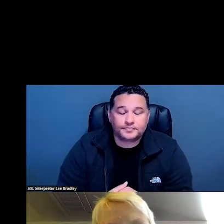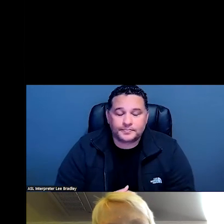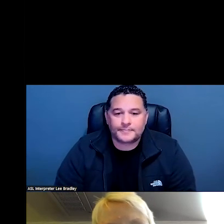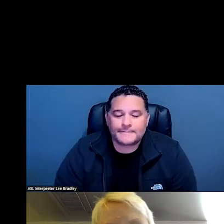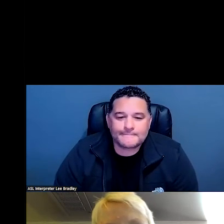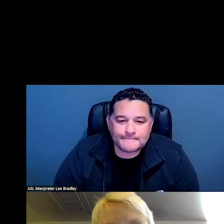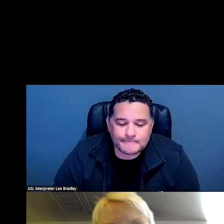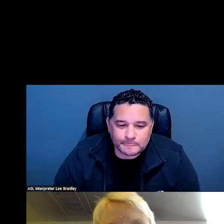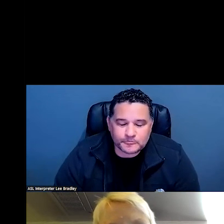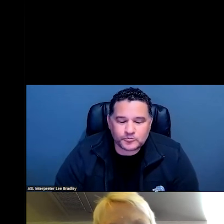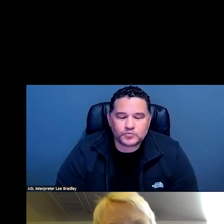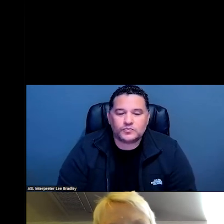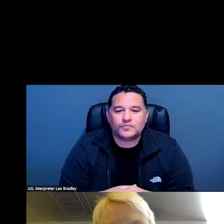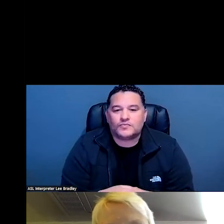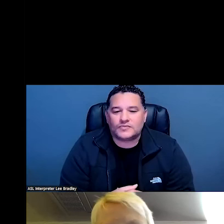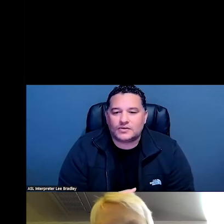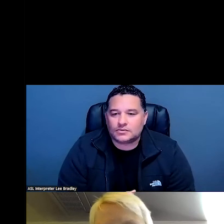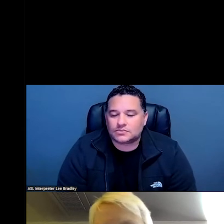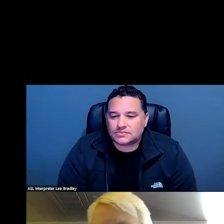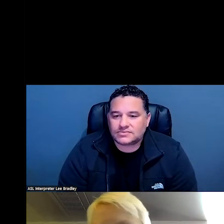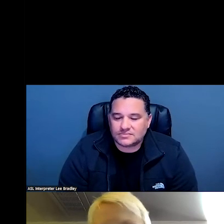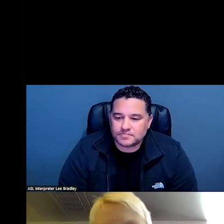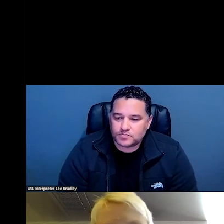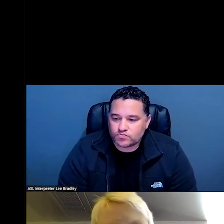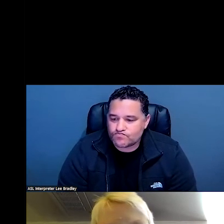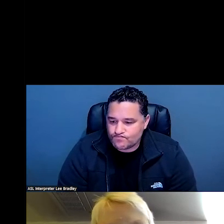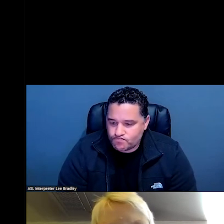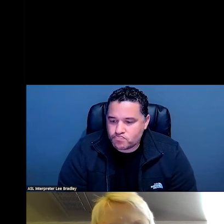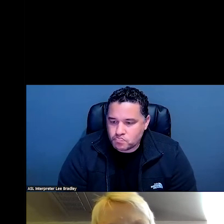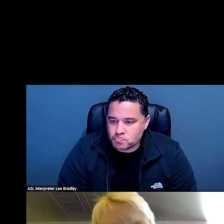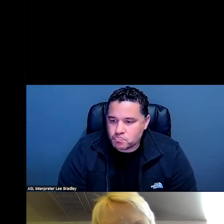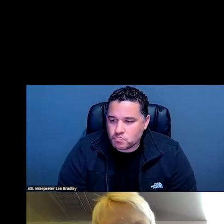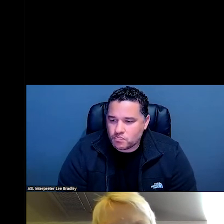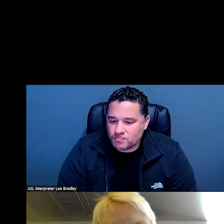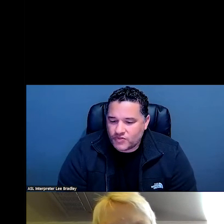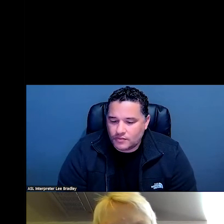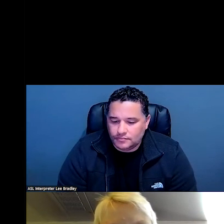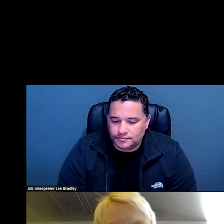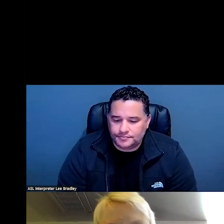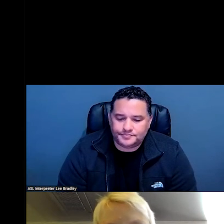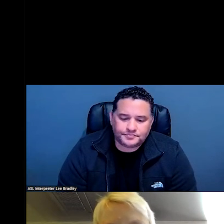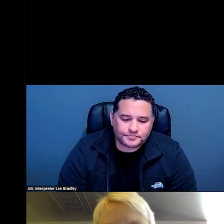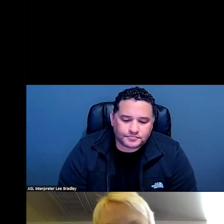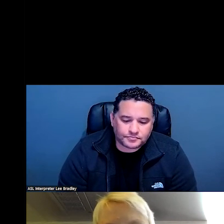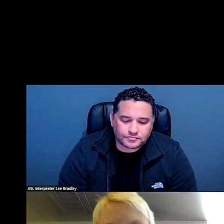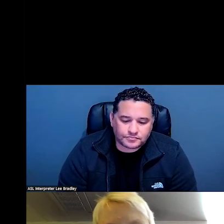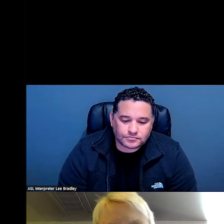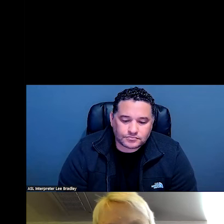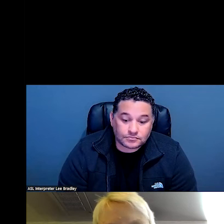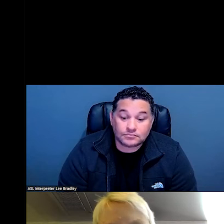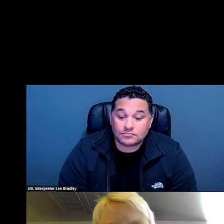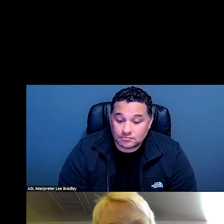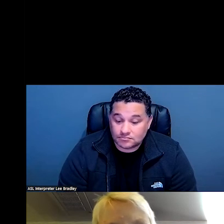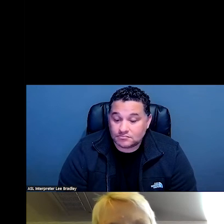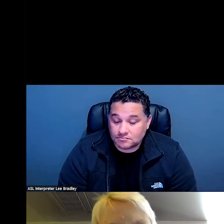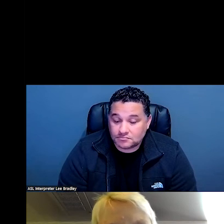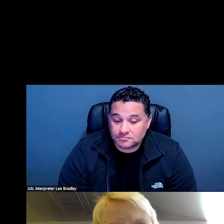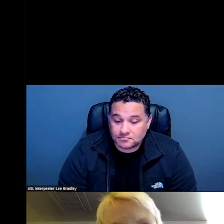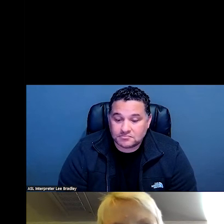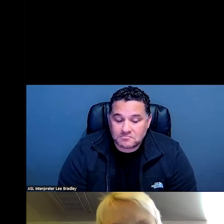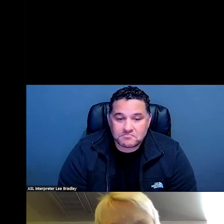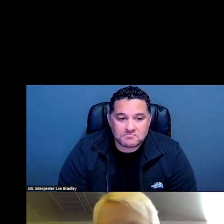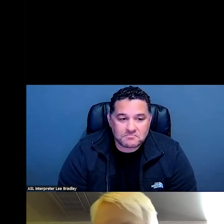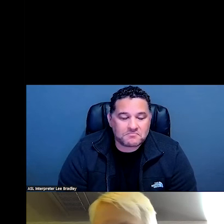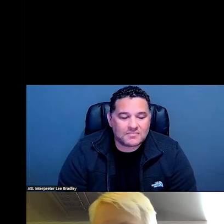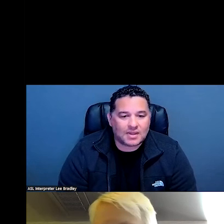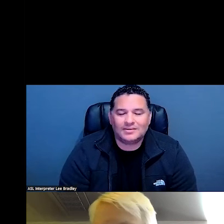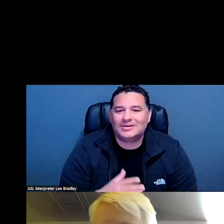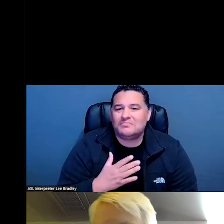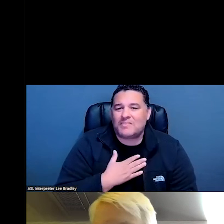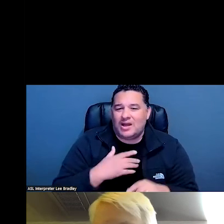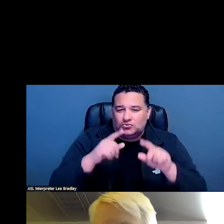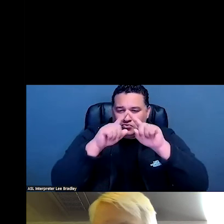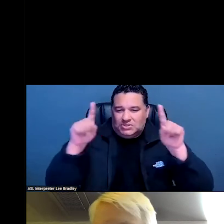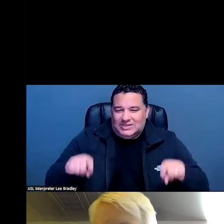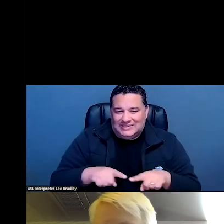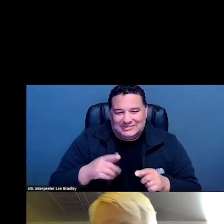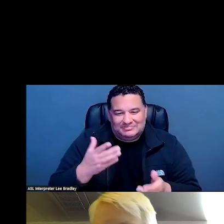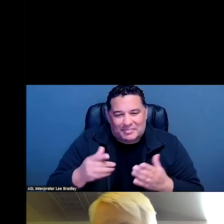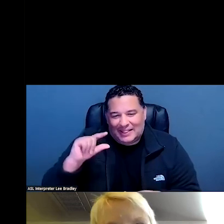CRISIS CARE. NEXT SLIDE.